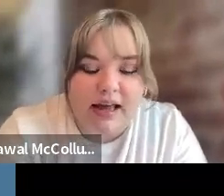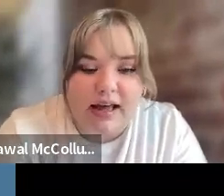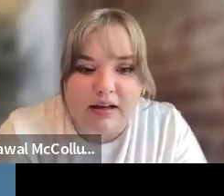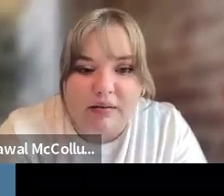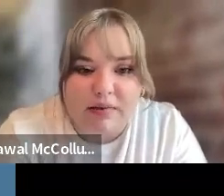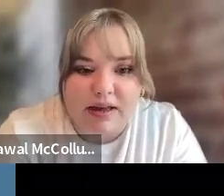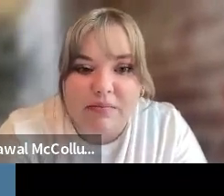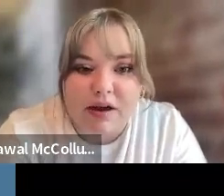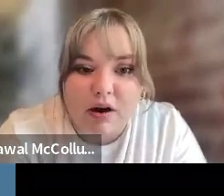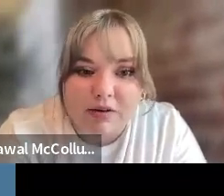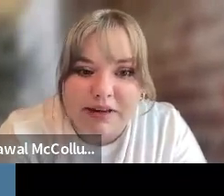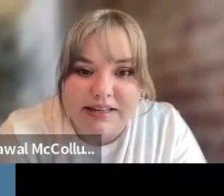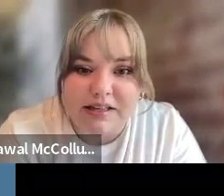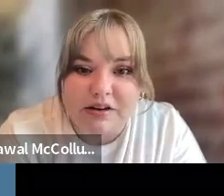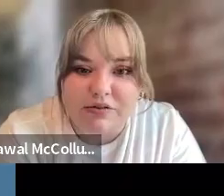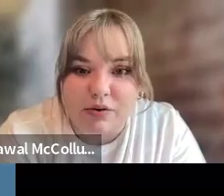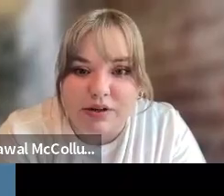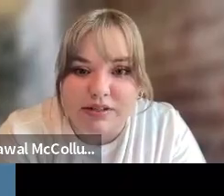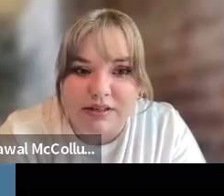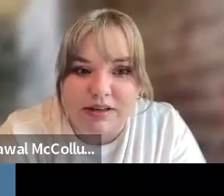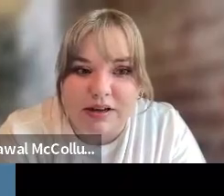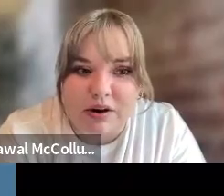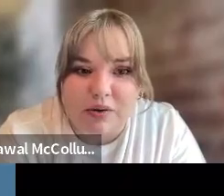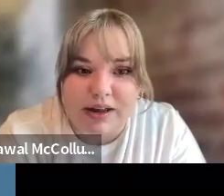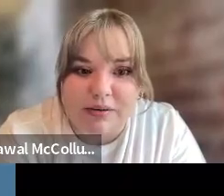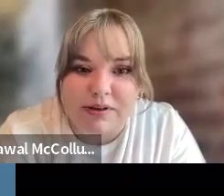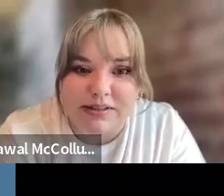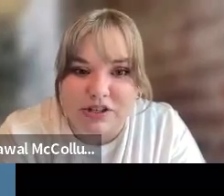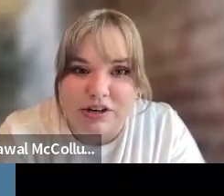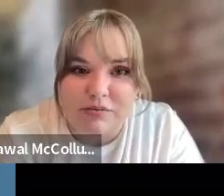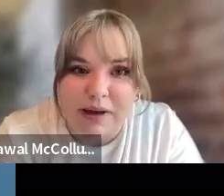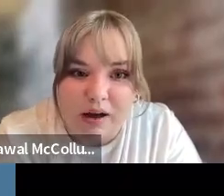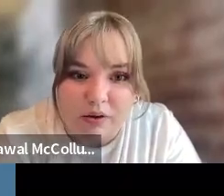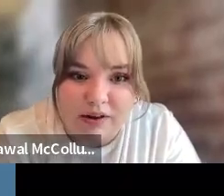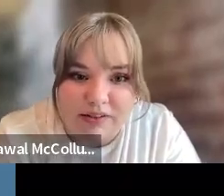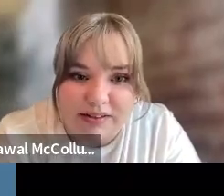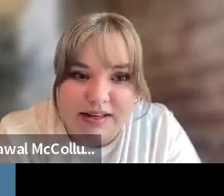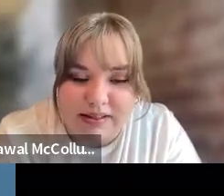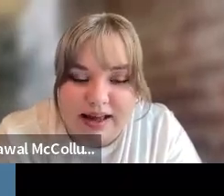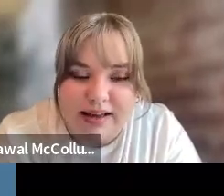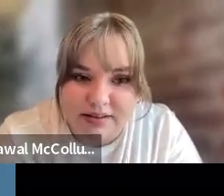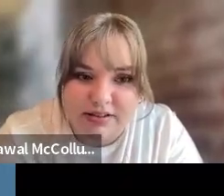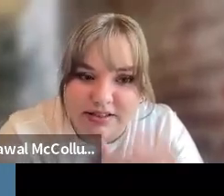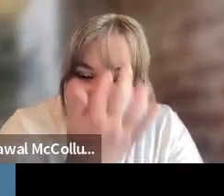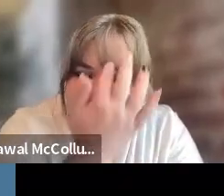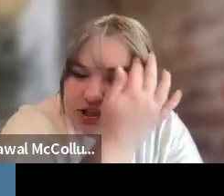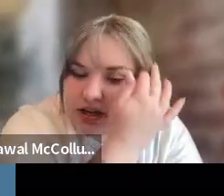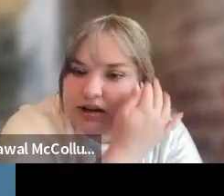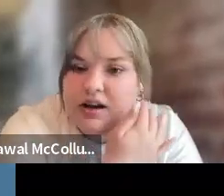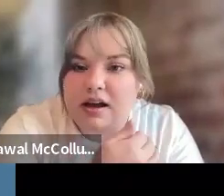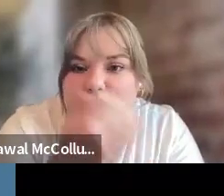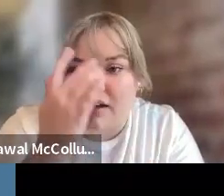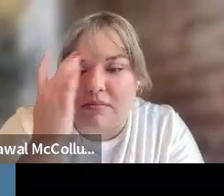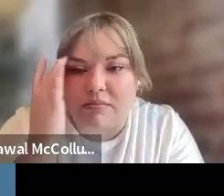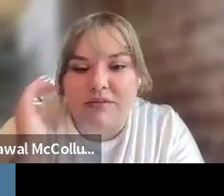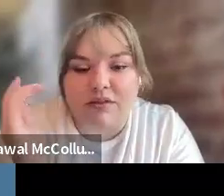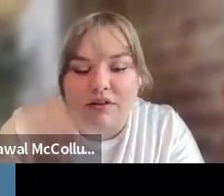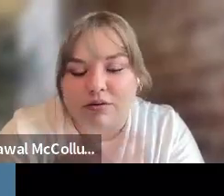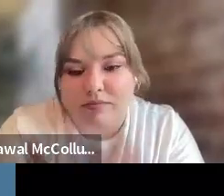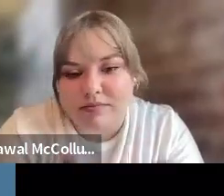it can be like OK I just can't lose you. And so when you are in a situation where providers are